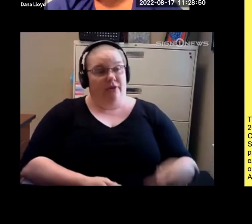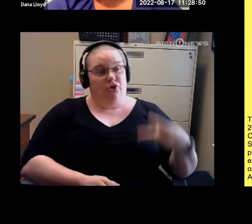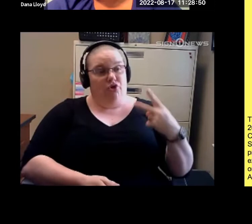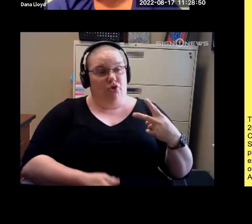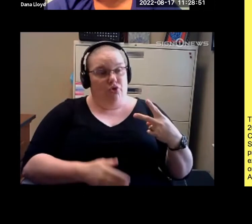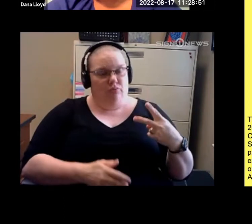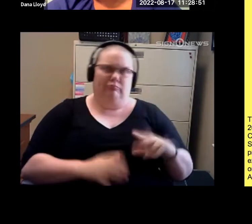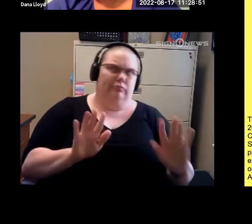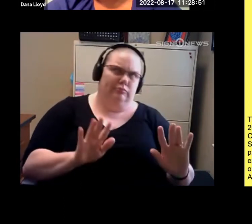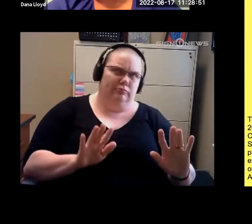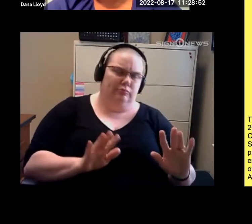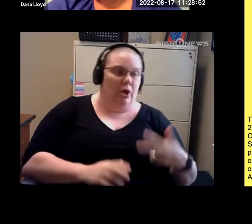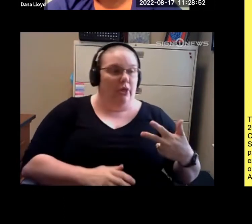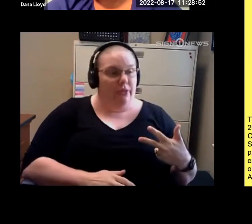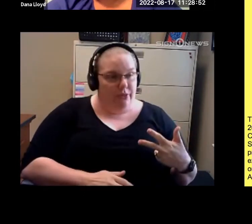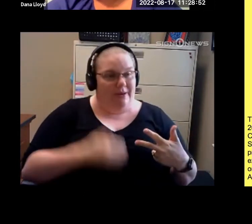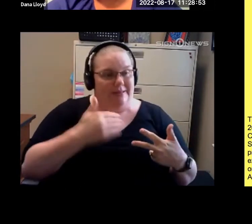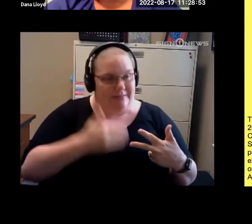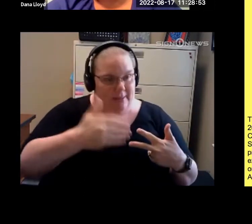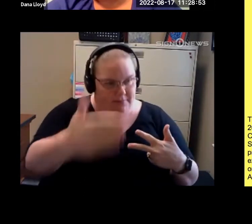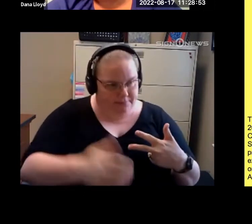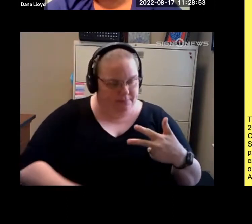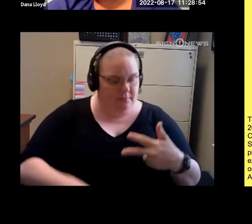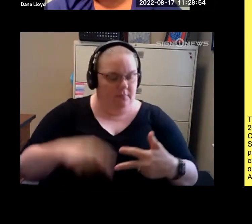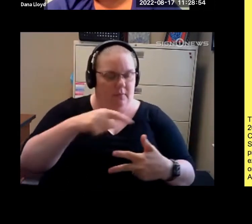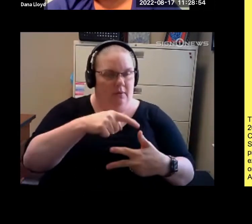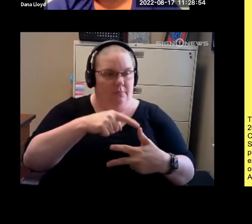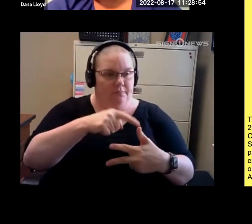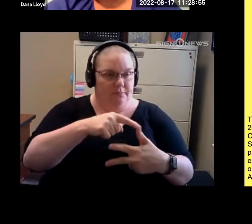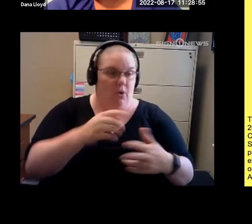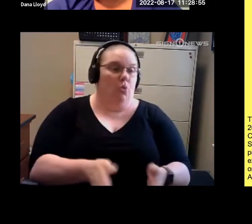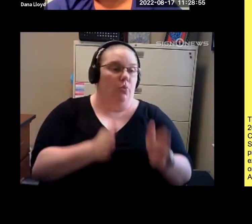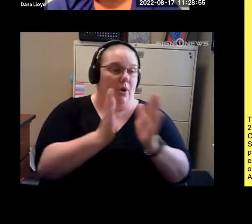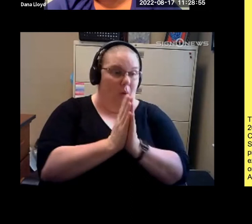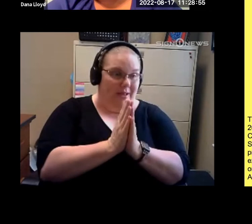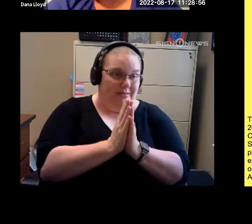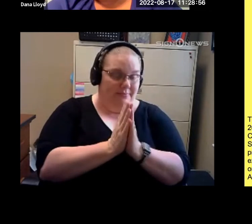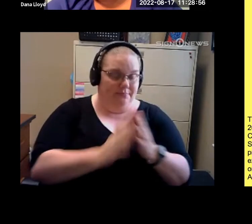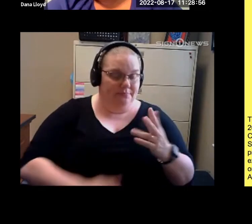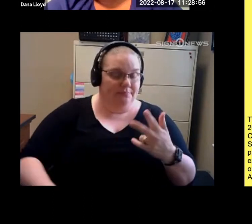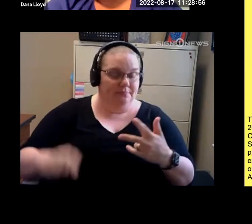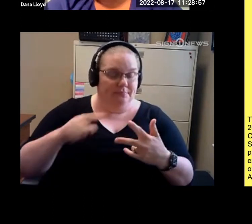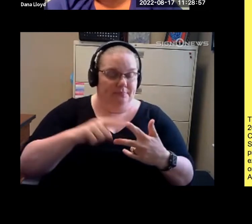three steps you have to request one you have to ask your board election to send you a ballot